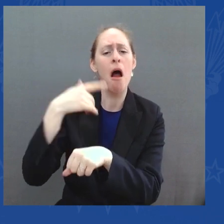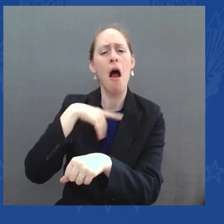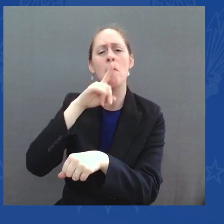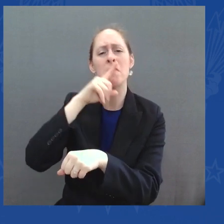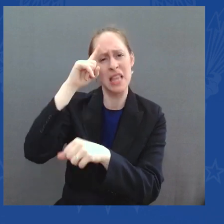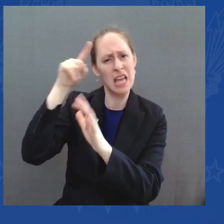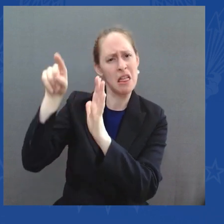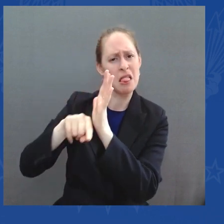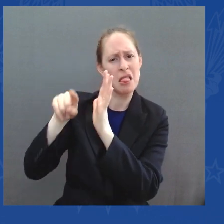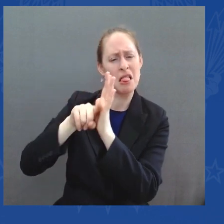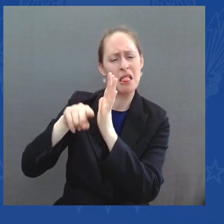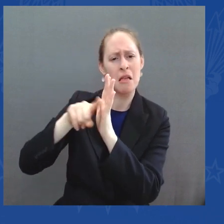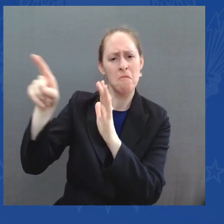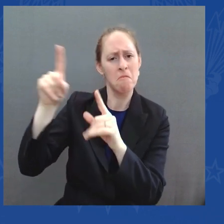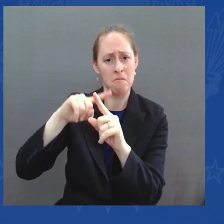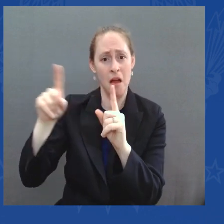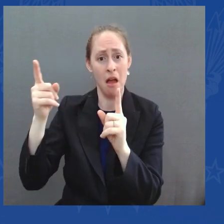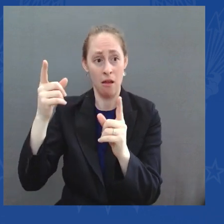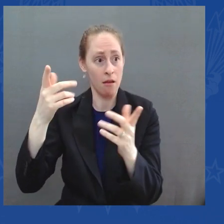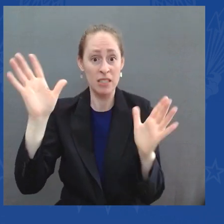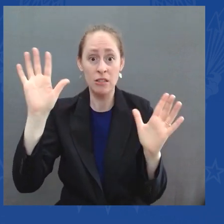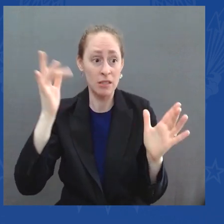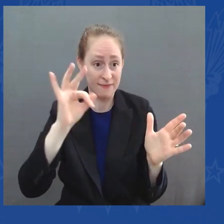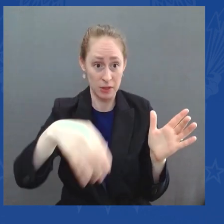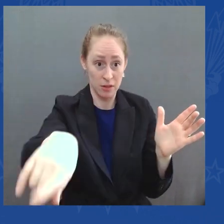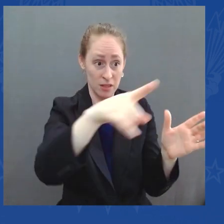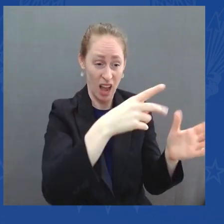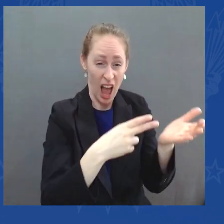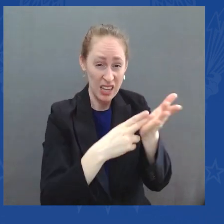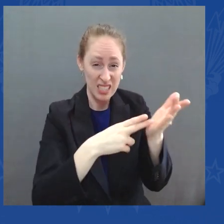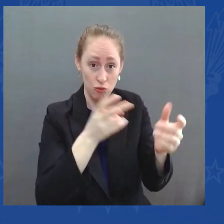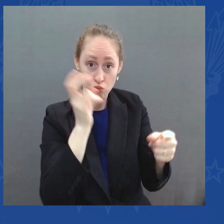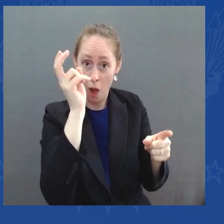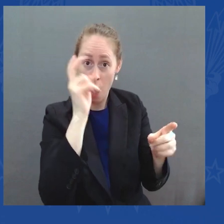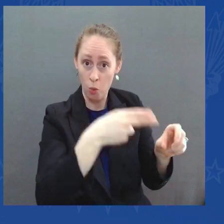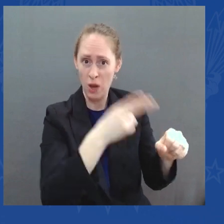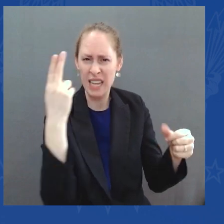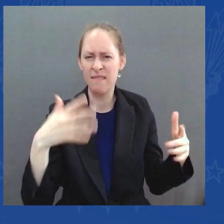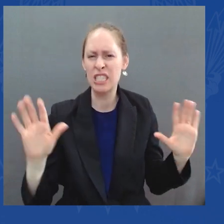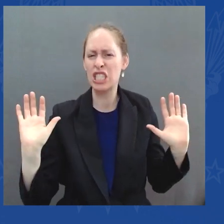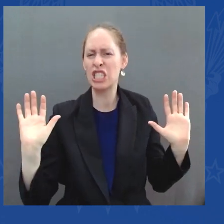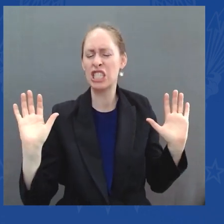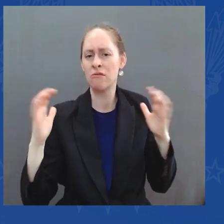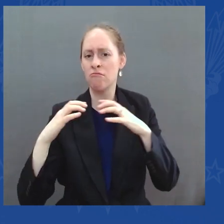Think about it. Come to a literal halt. During the pandemic, a lot of Americans have been introduced